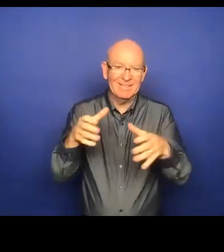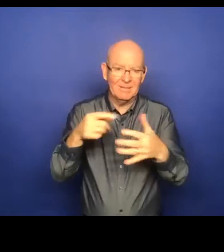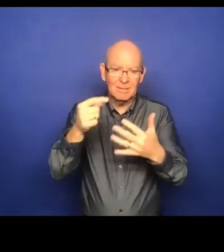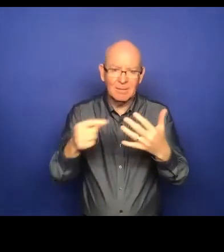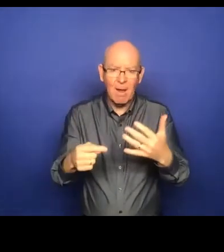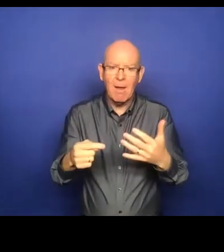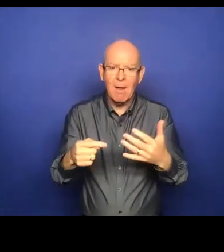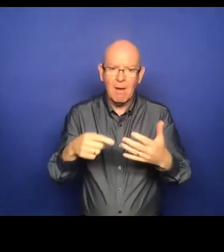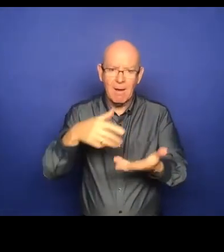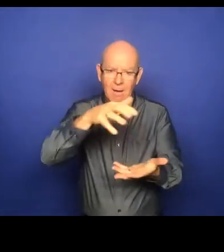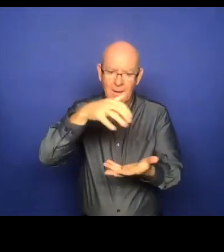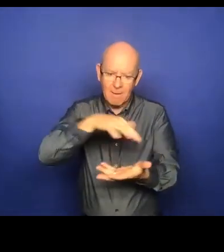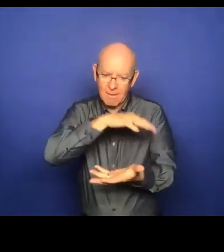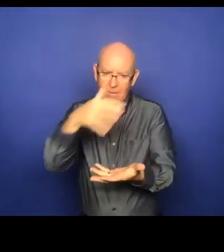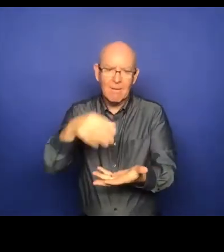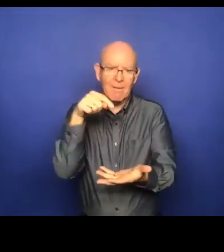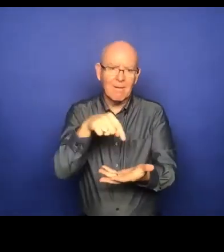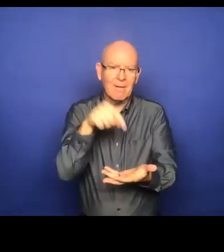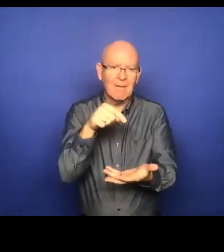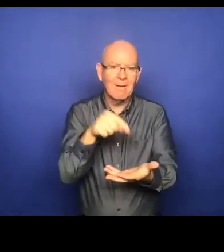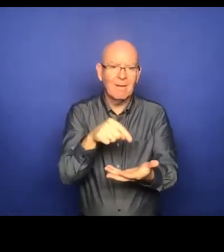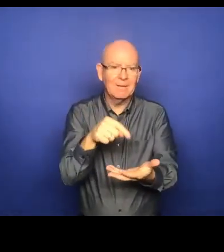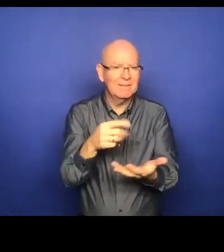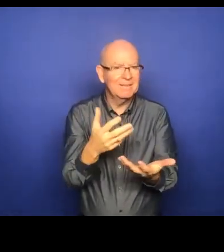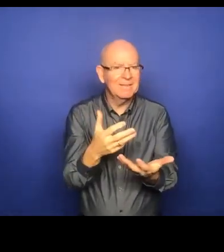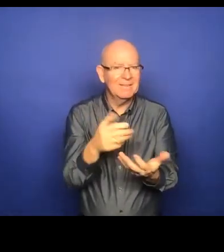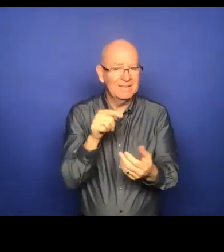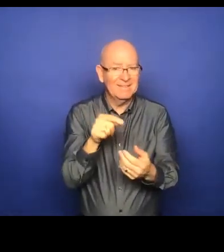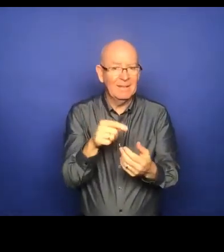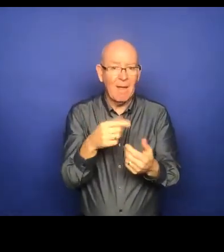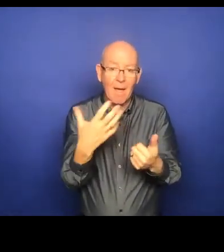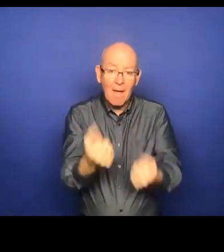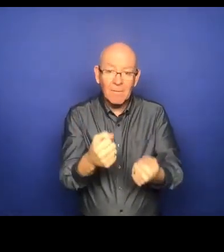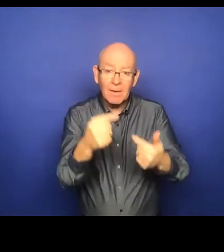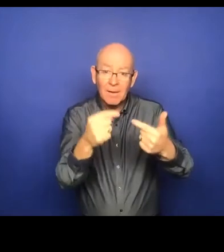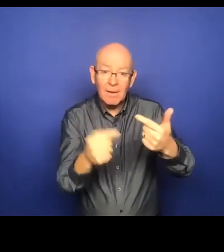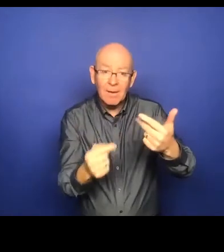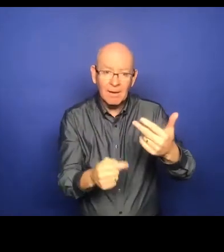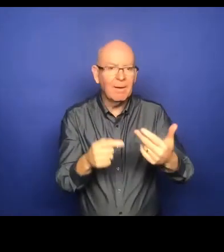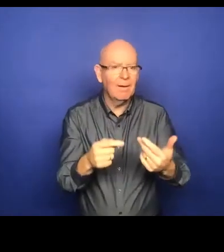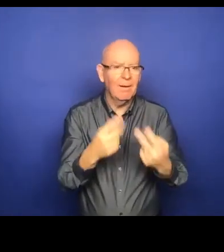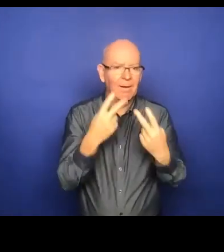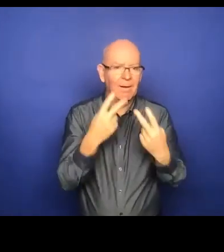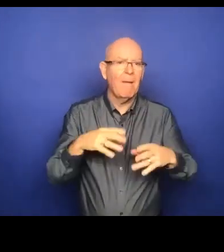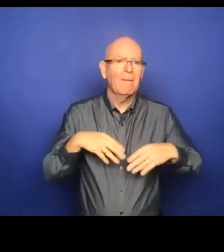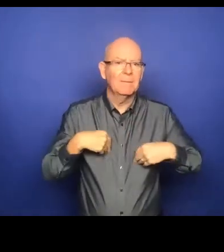Gs is becoming increasingly available, and we hope that the tools can also be used to increase our knowledge about how